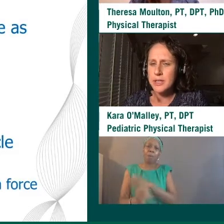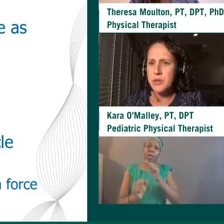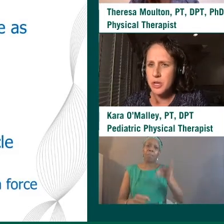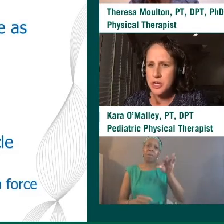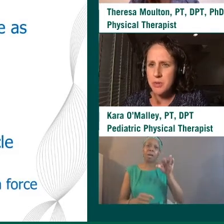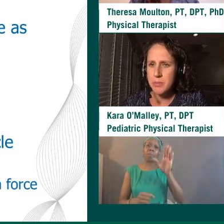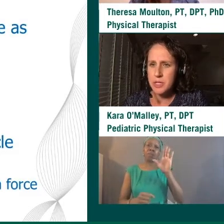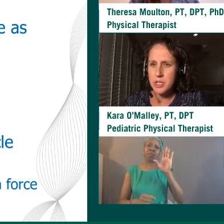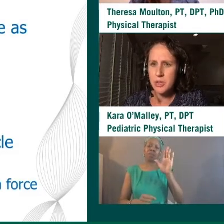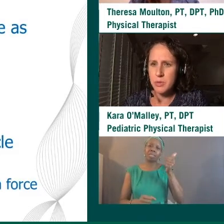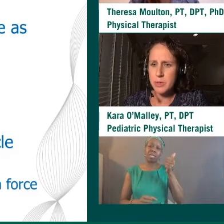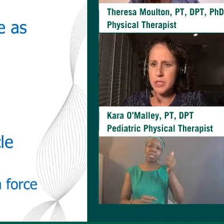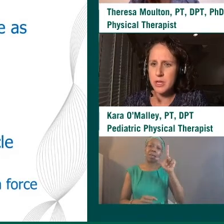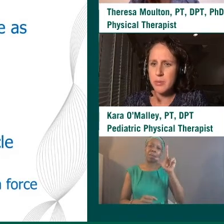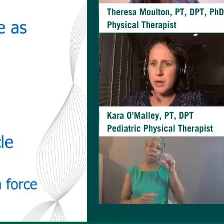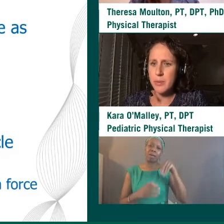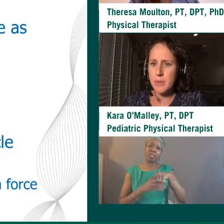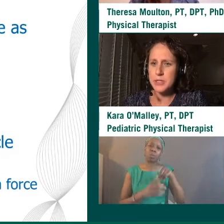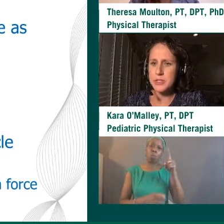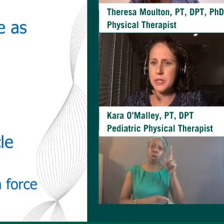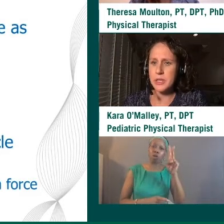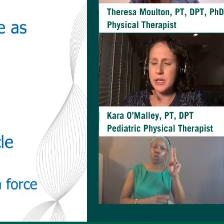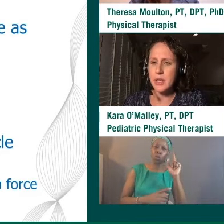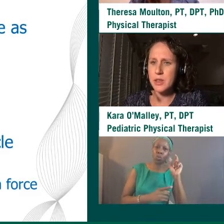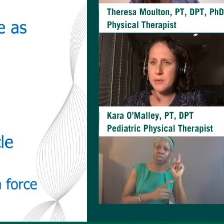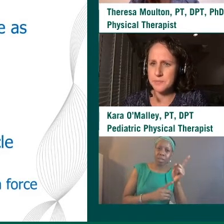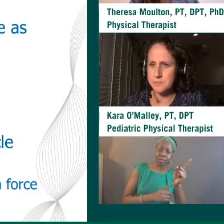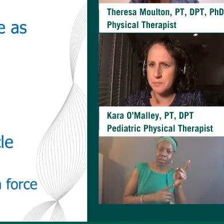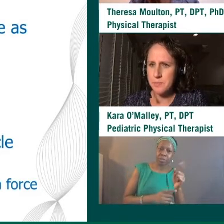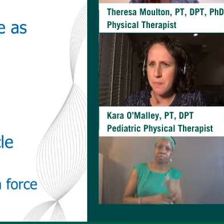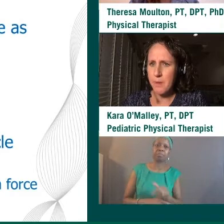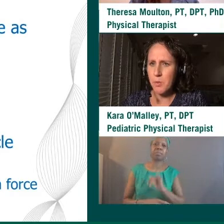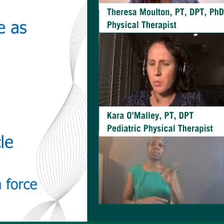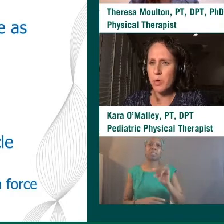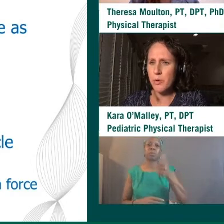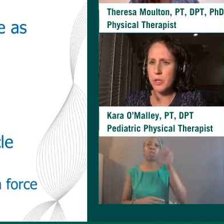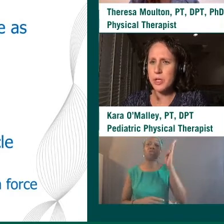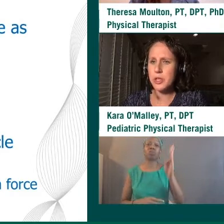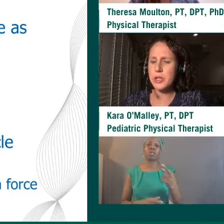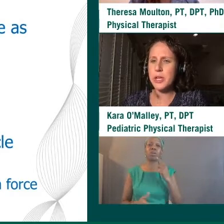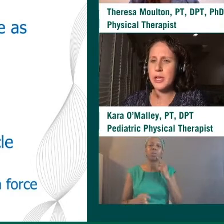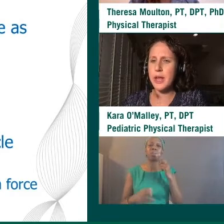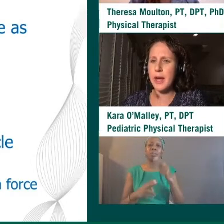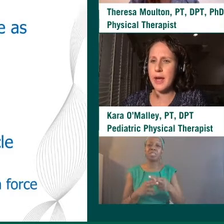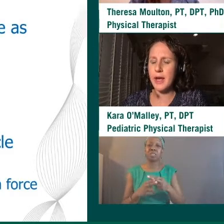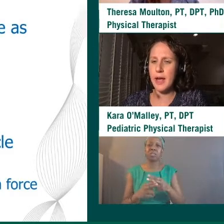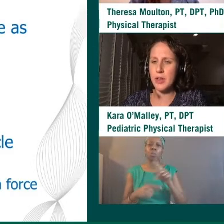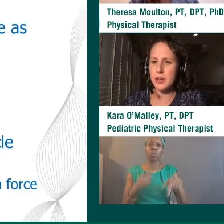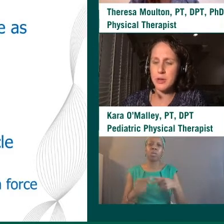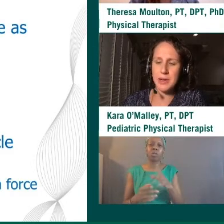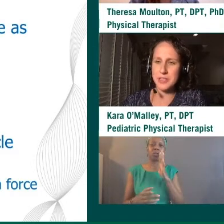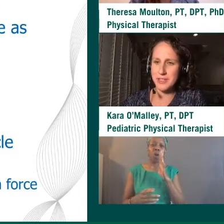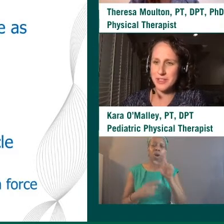As Sudarshan mentioned, when we talk about muscle length we're really looking at how long a muscle is